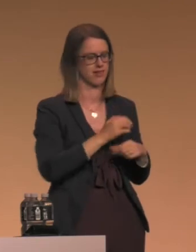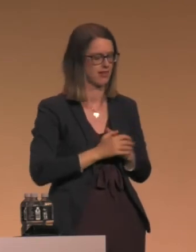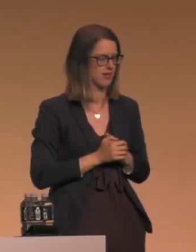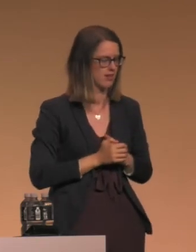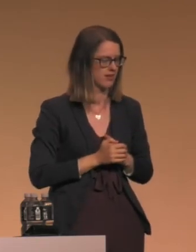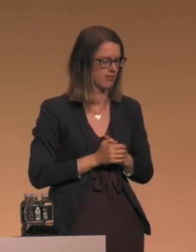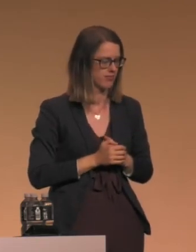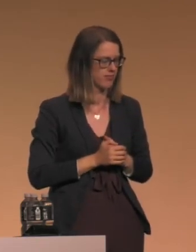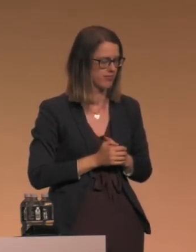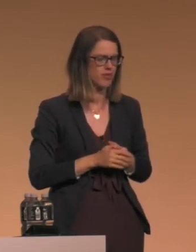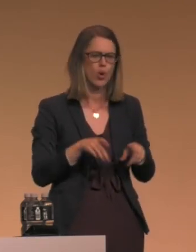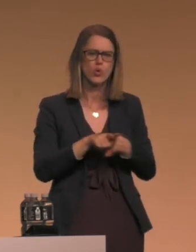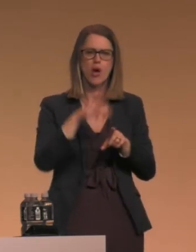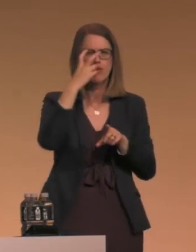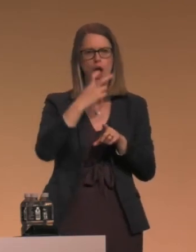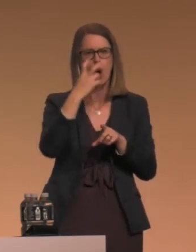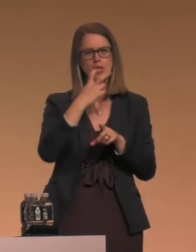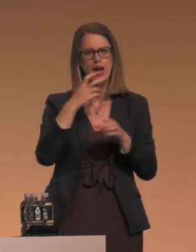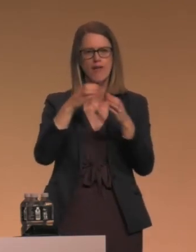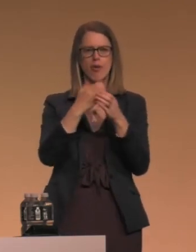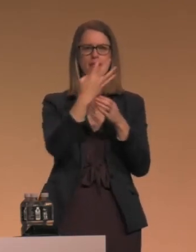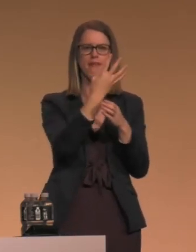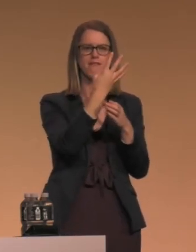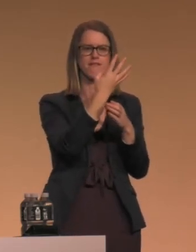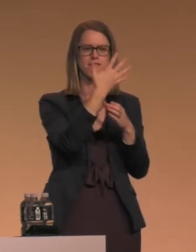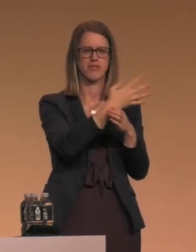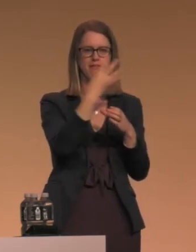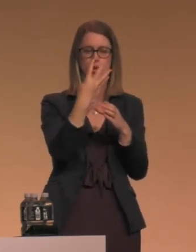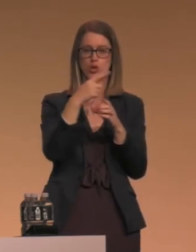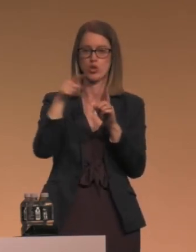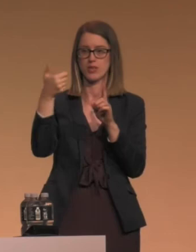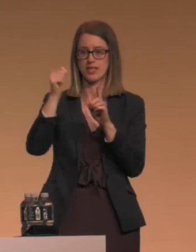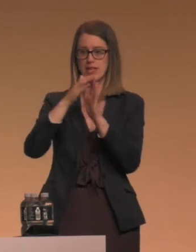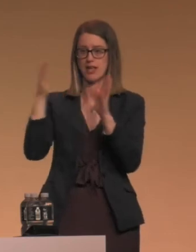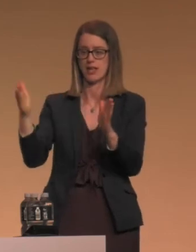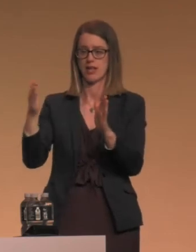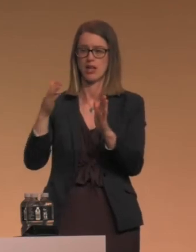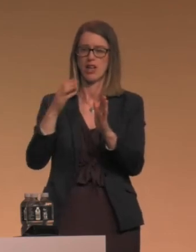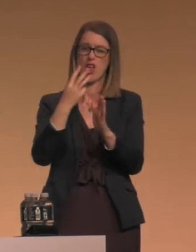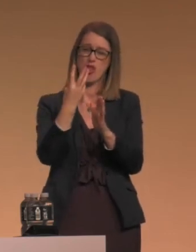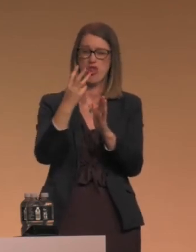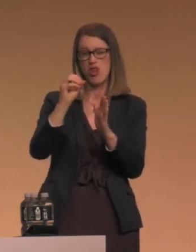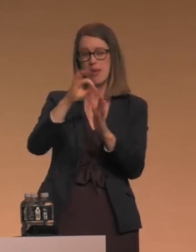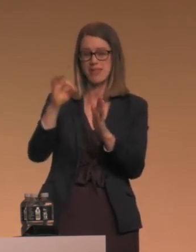More significantly, in our older age group from 54 to 60, the numbers were between 30% and 31% or 33%.